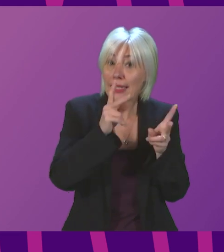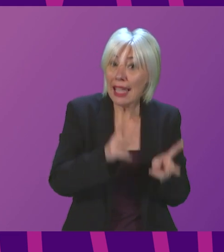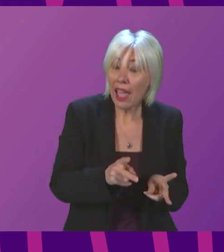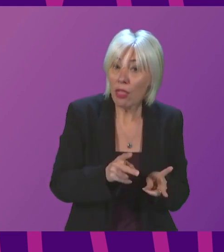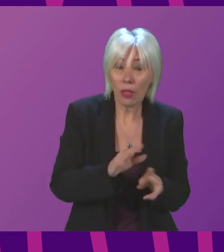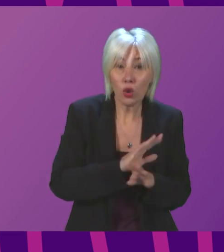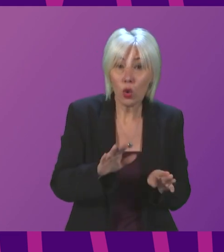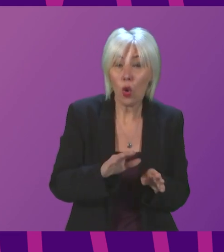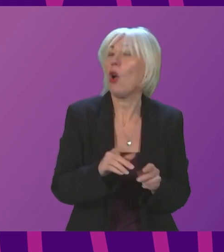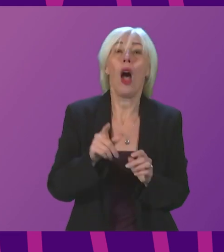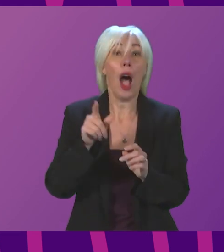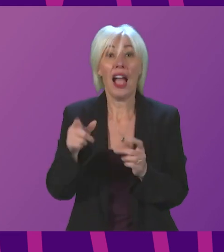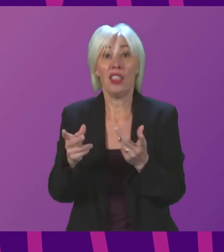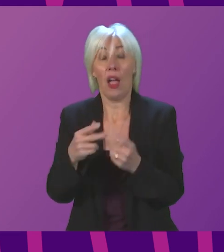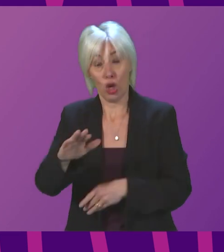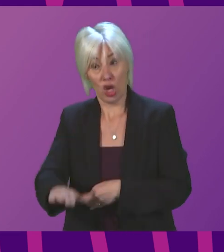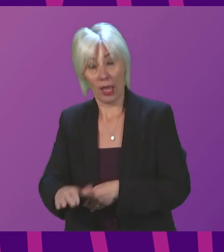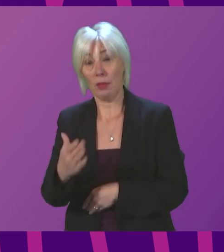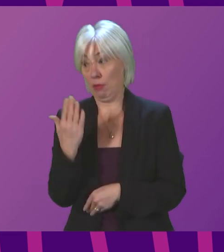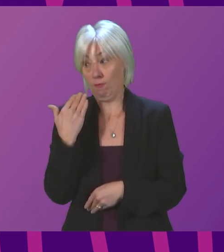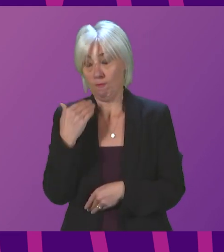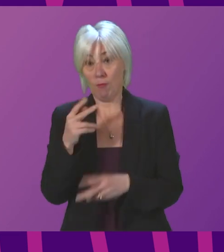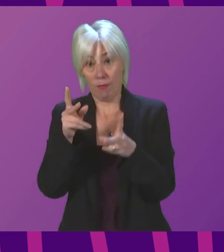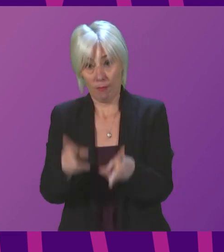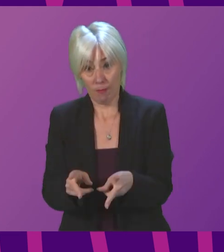child with Stenotrophomonas in the past few months and not the case that I raised last